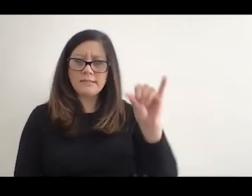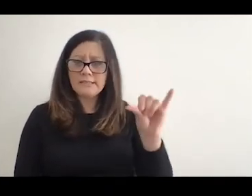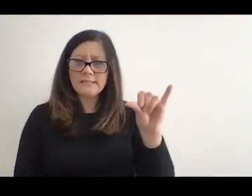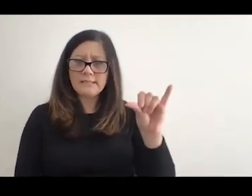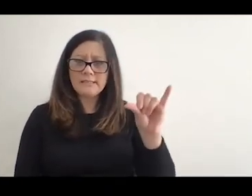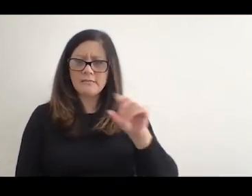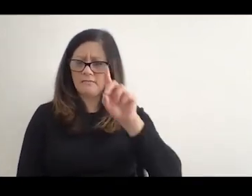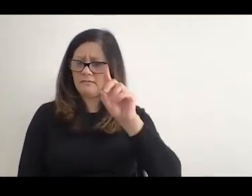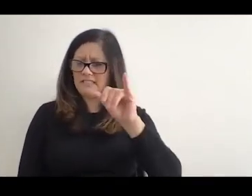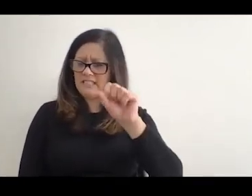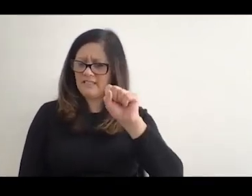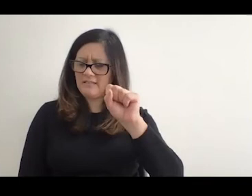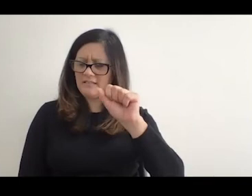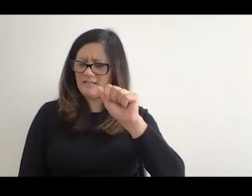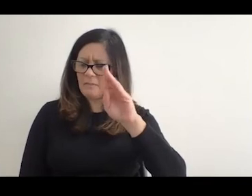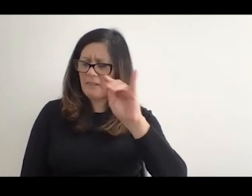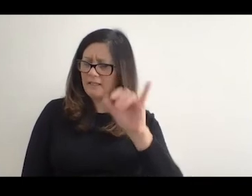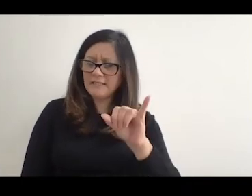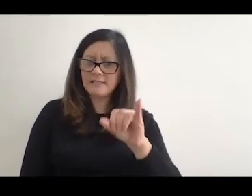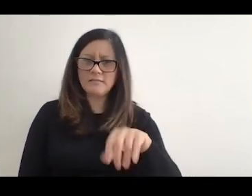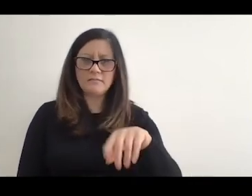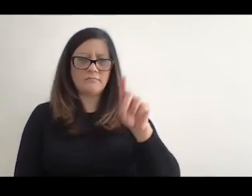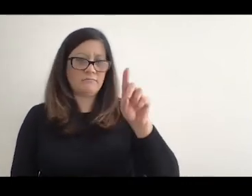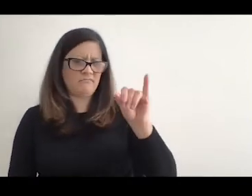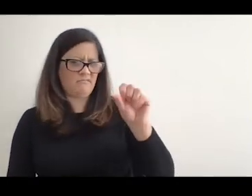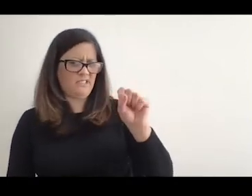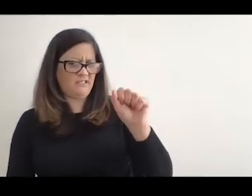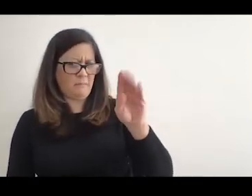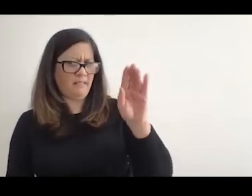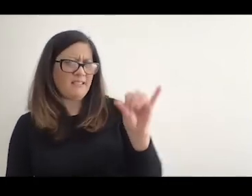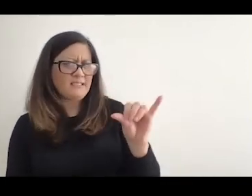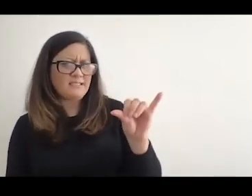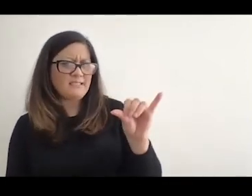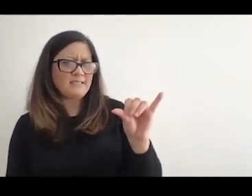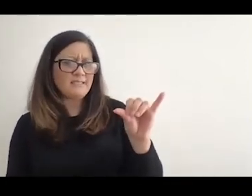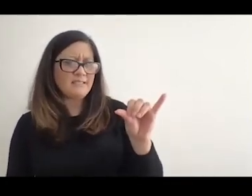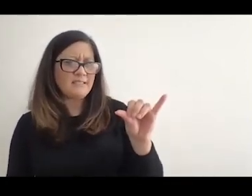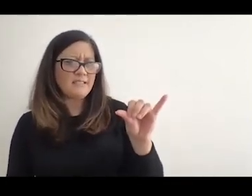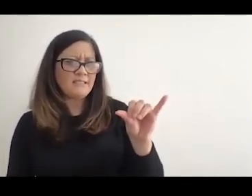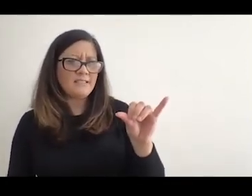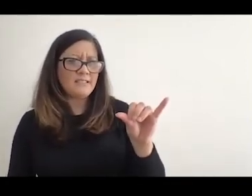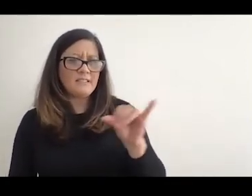Disability. Disability. Disability.